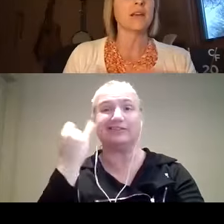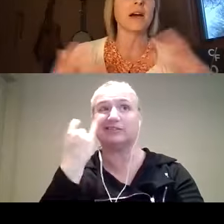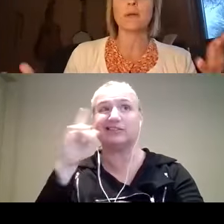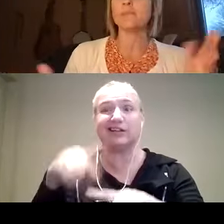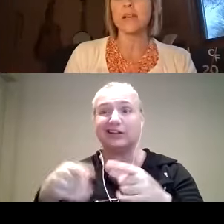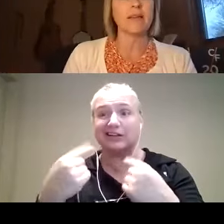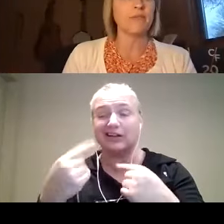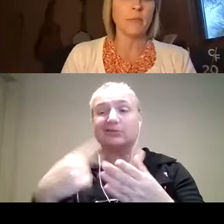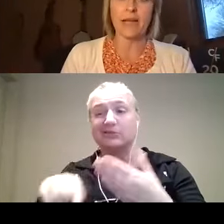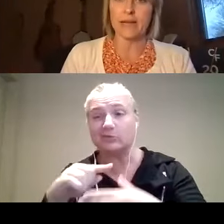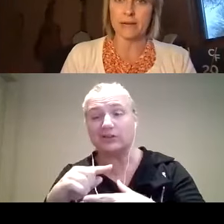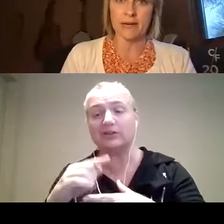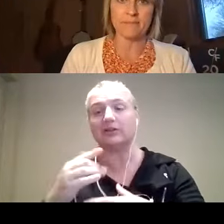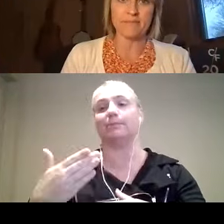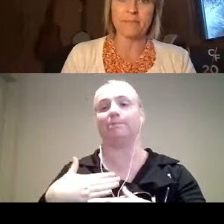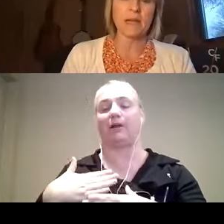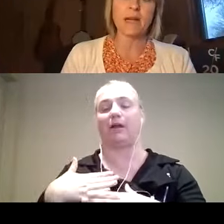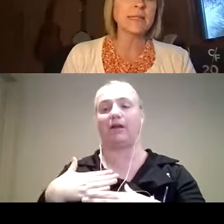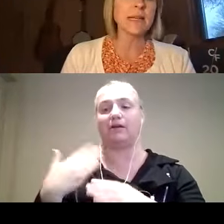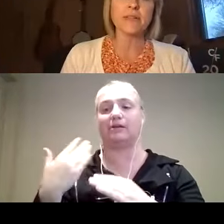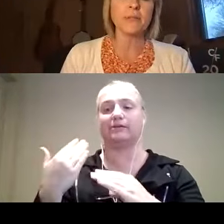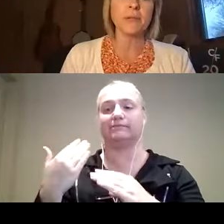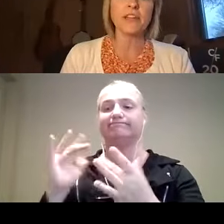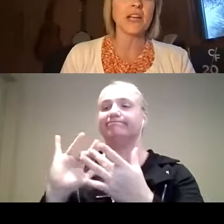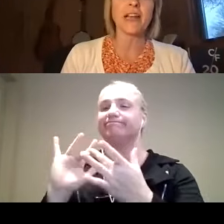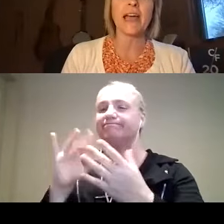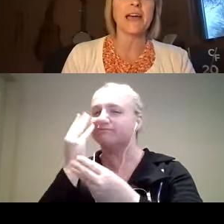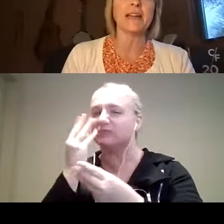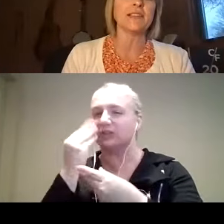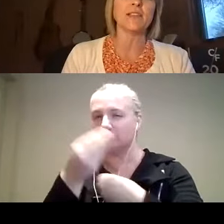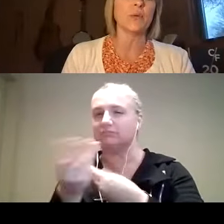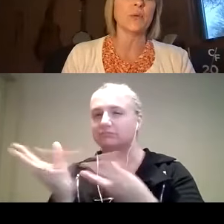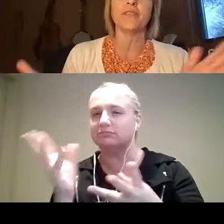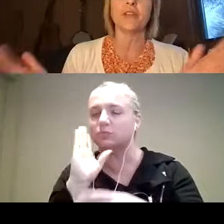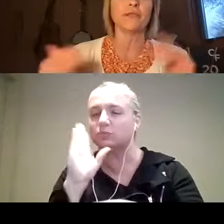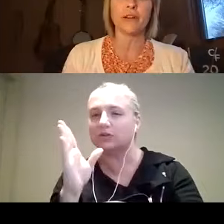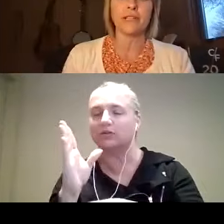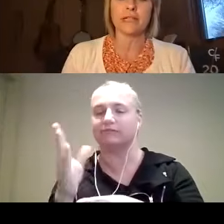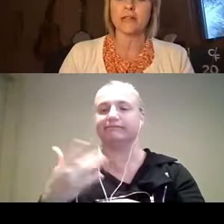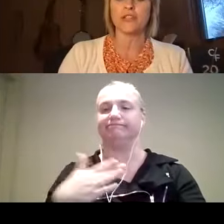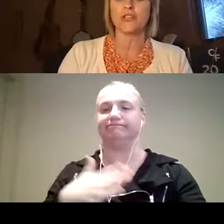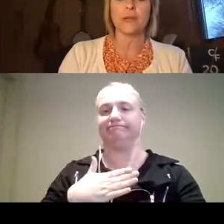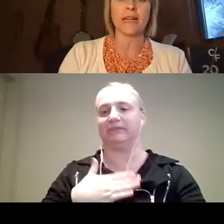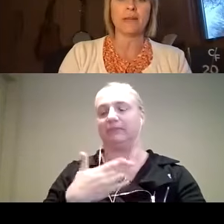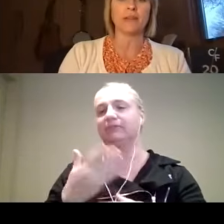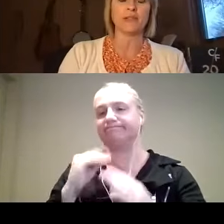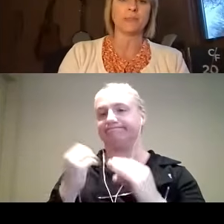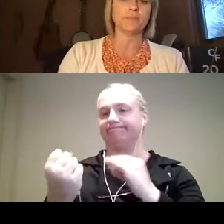I'm gonna give you my contact information. And so, feel free to shoot me an email too.